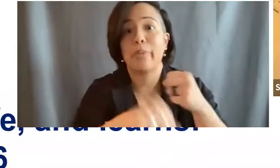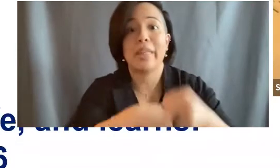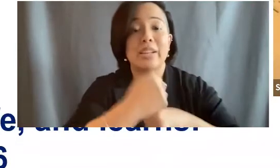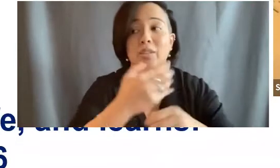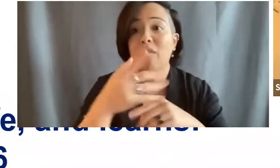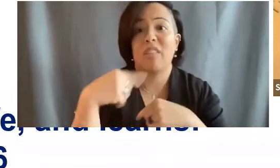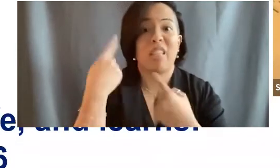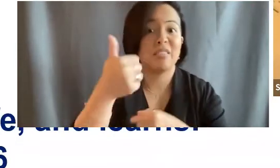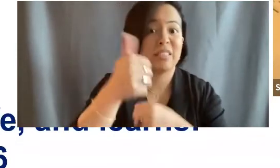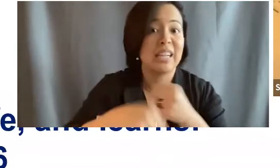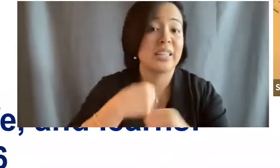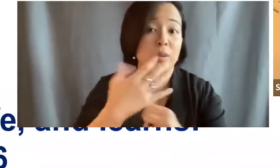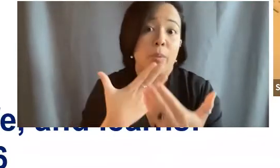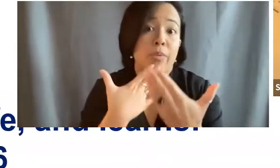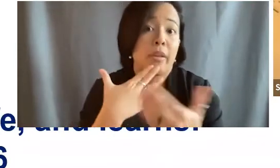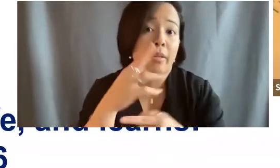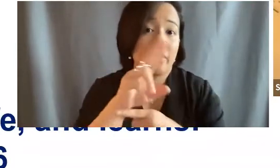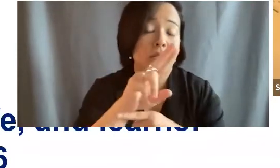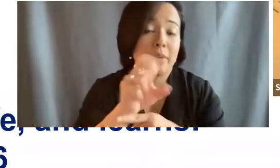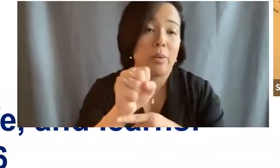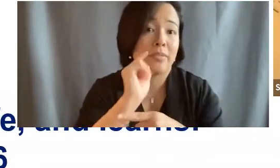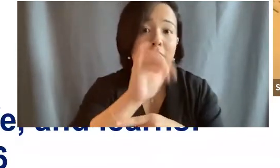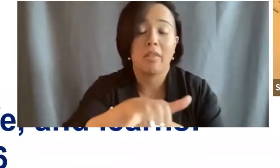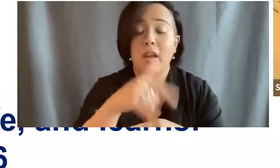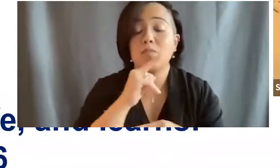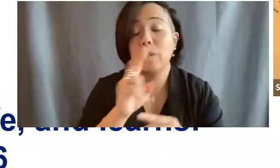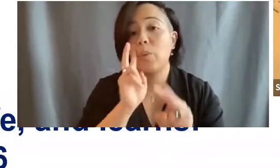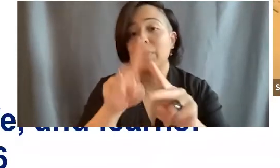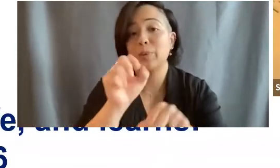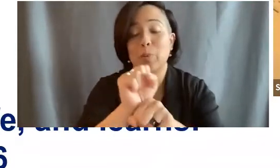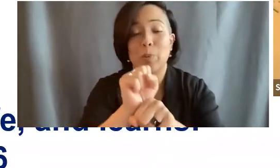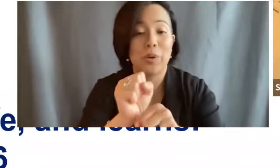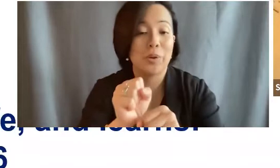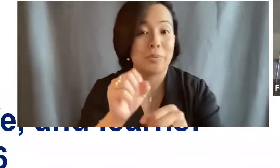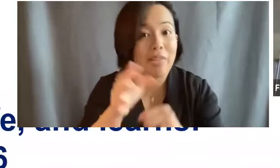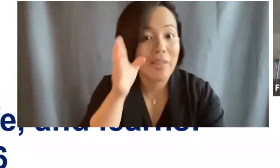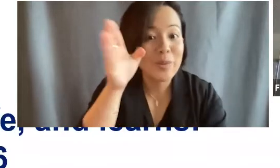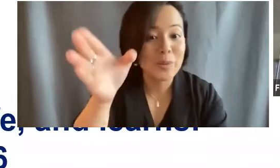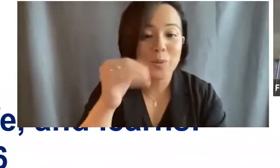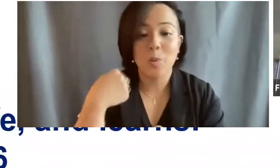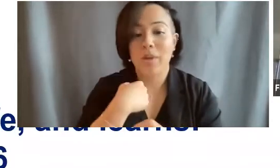I'm really looking forward to working in the future and we've got a really strong political commitment on girls education.